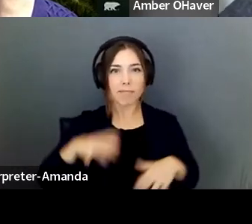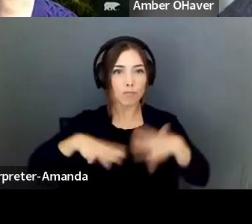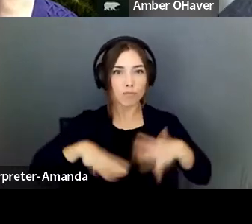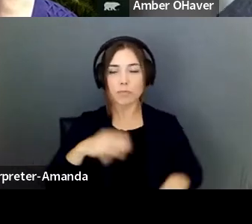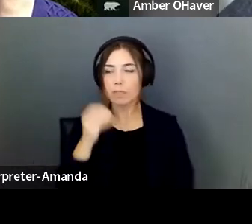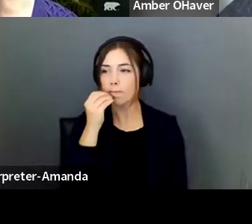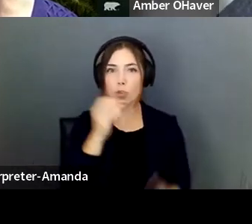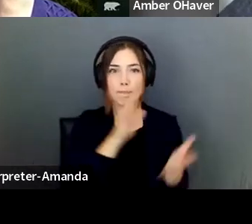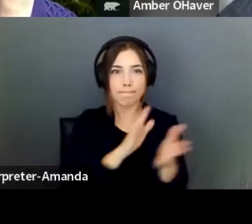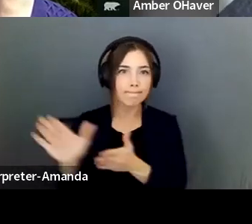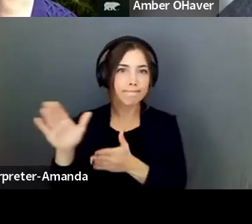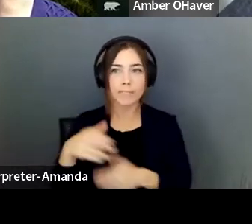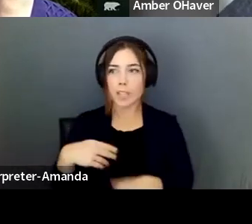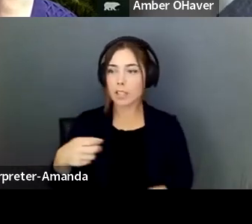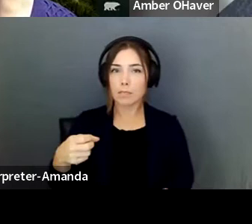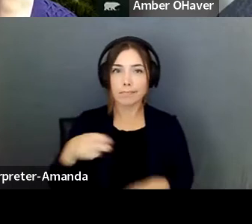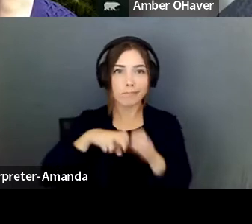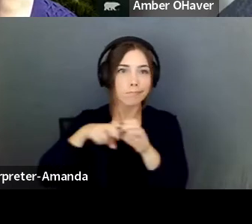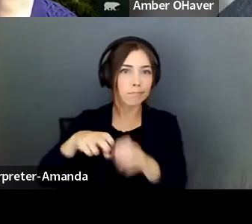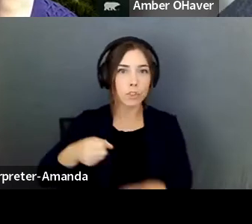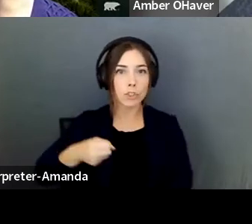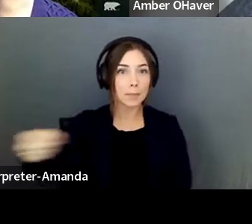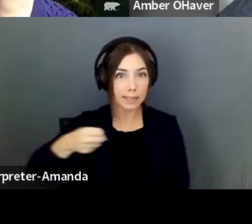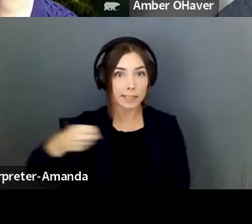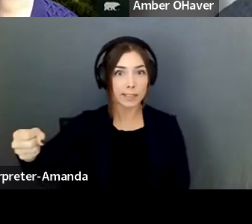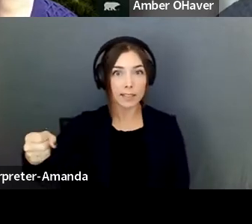All of the things that you know daily activities that allow me to remain independent.